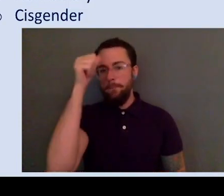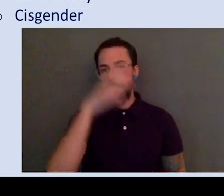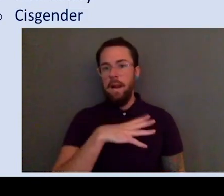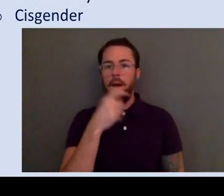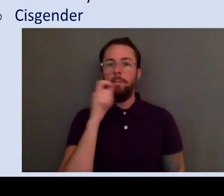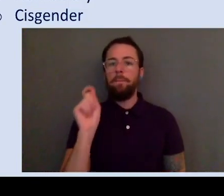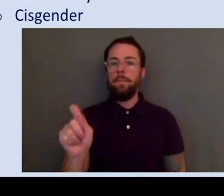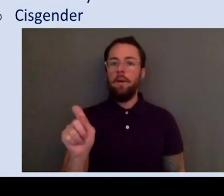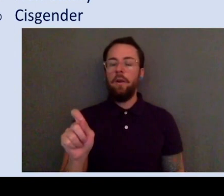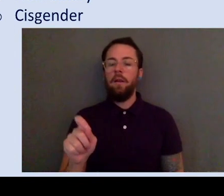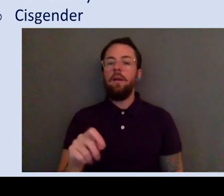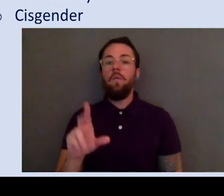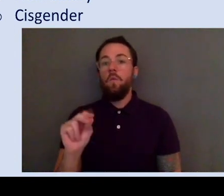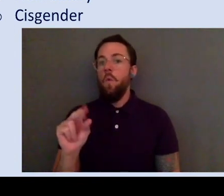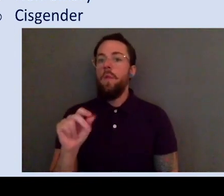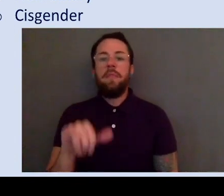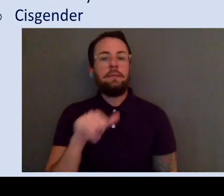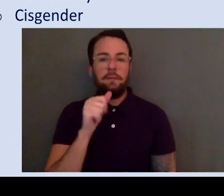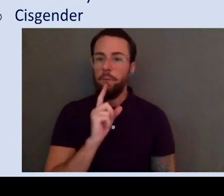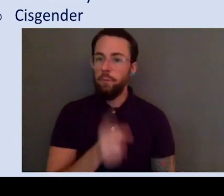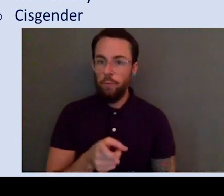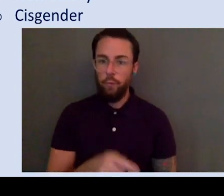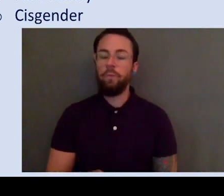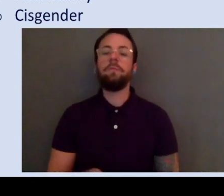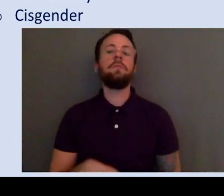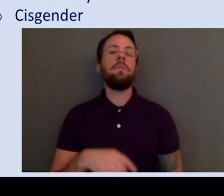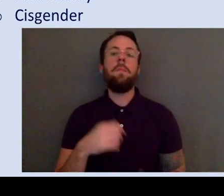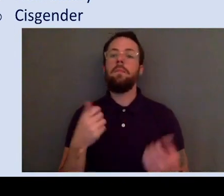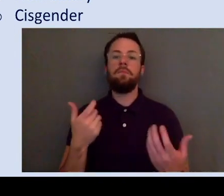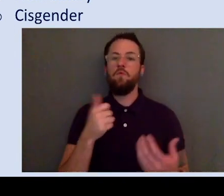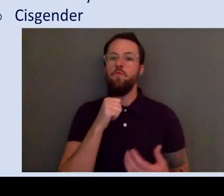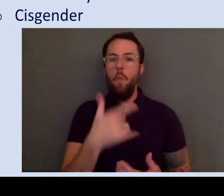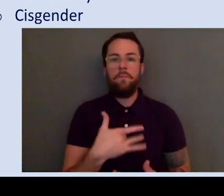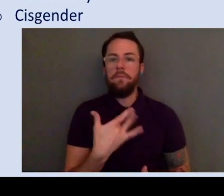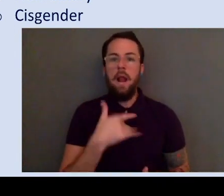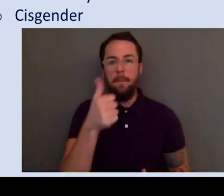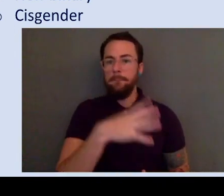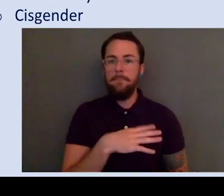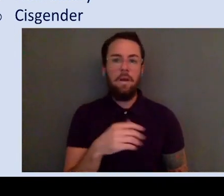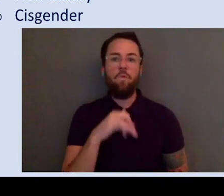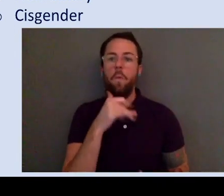The idea that if you are born with a penis, you should be a man, but that's not true.